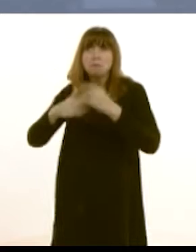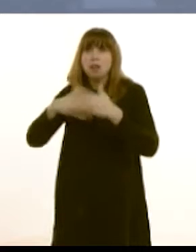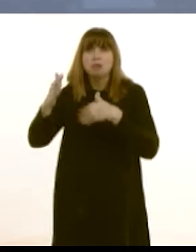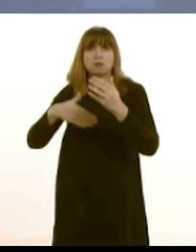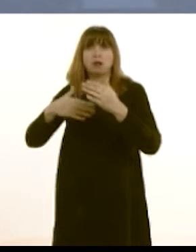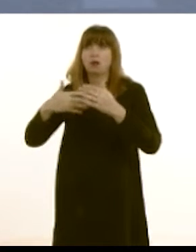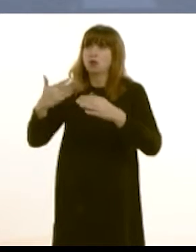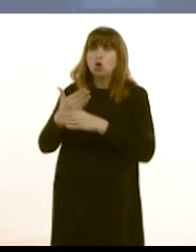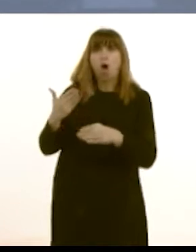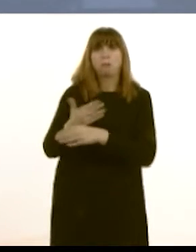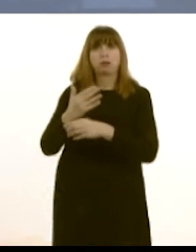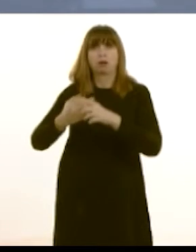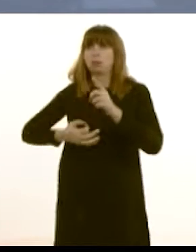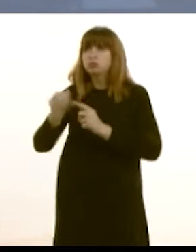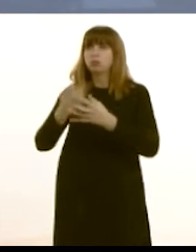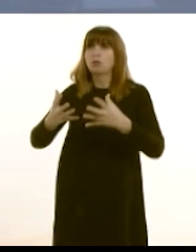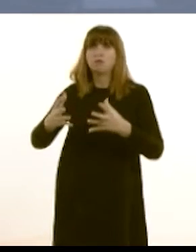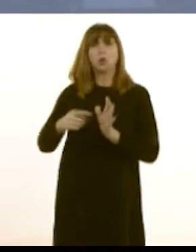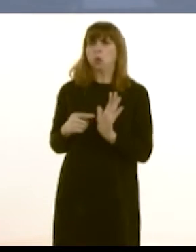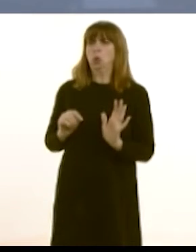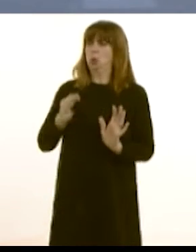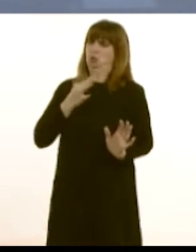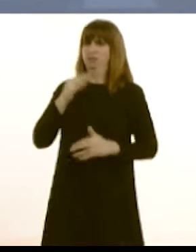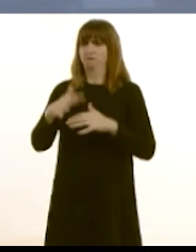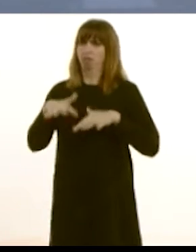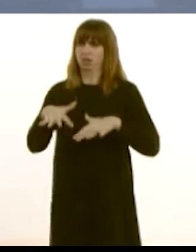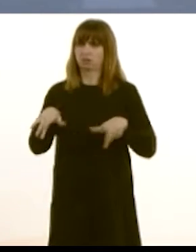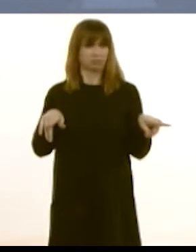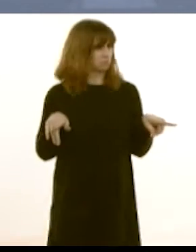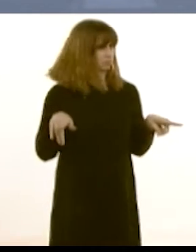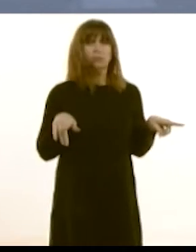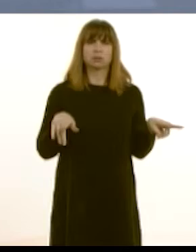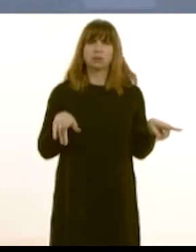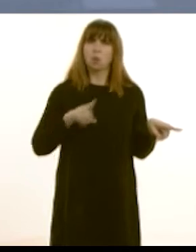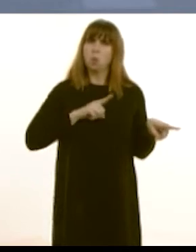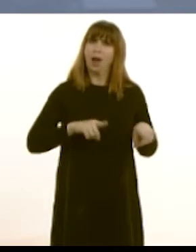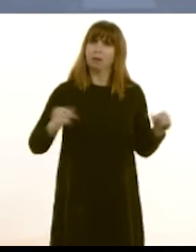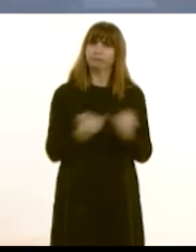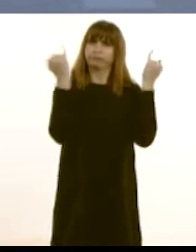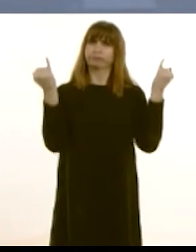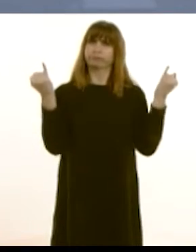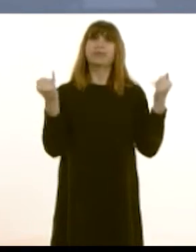When, First Minister, will you and your Government finally get to grips with this and go one way or the other and make it coherent and consistent?